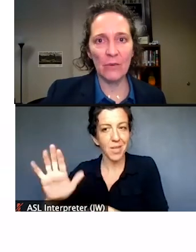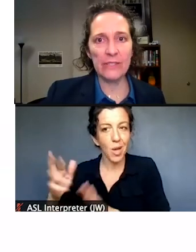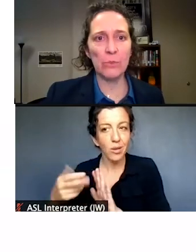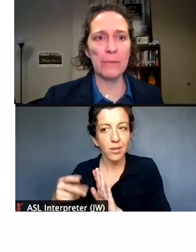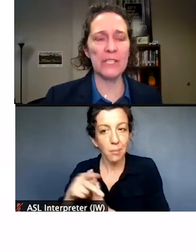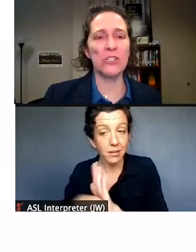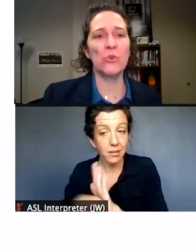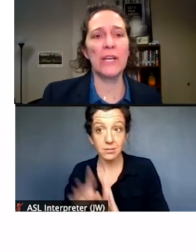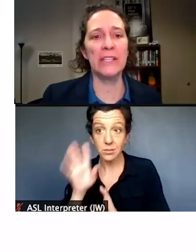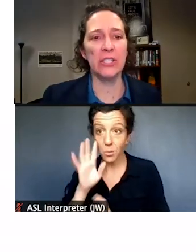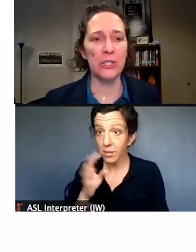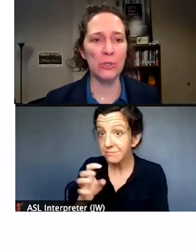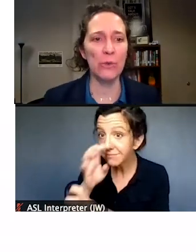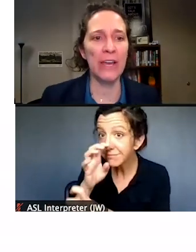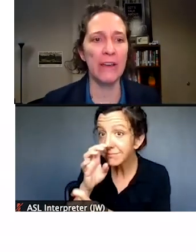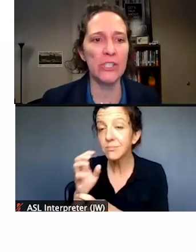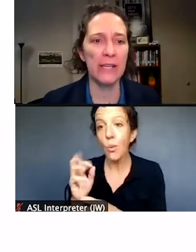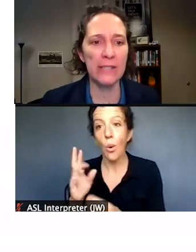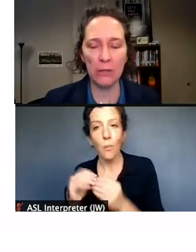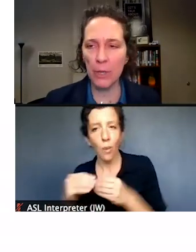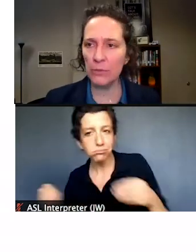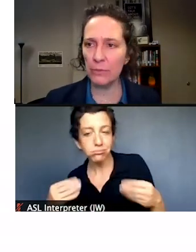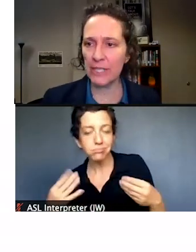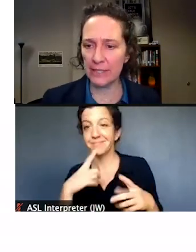All right, so Proposition 22. We have Chas Alamo presenting.